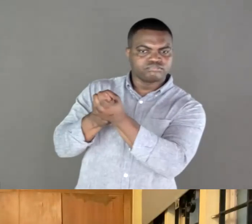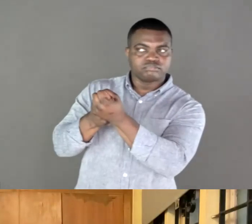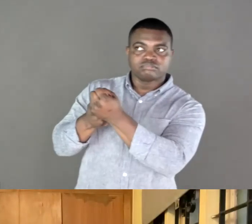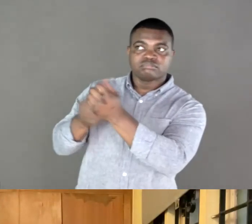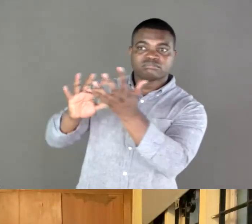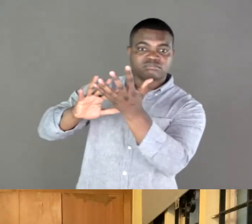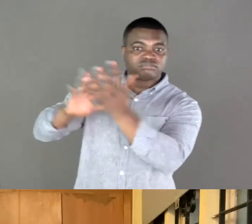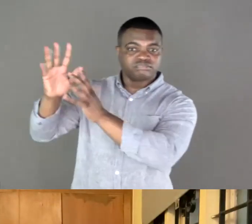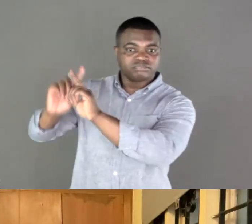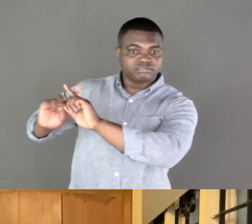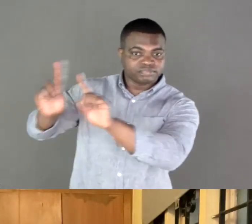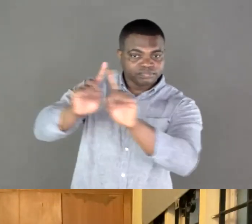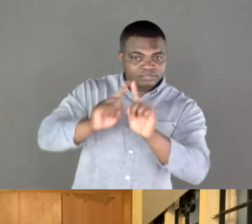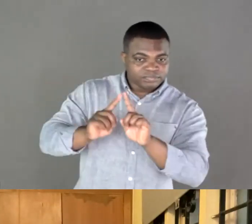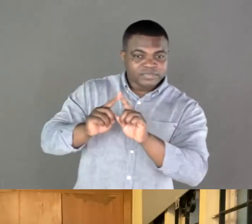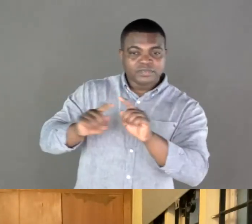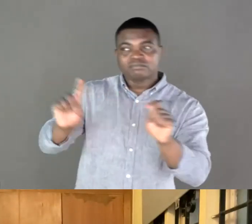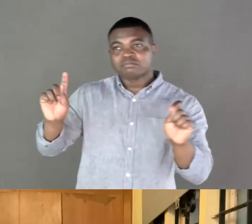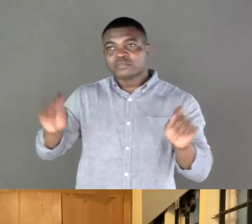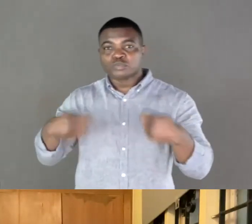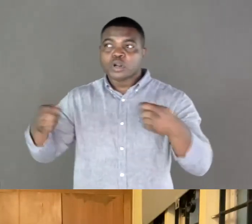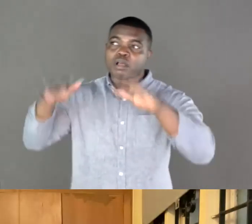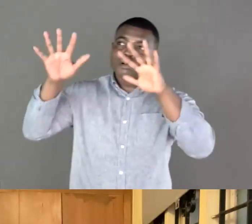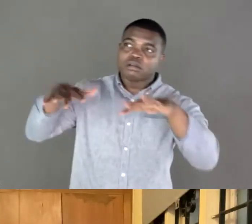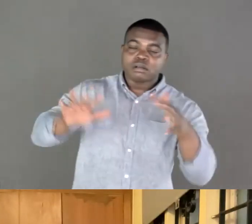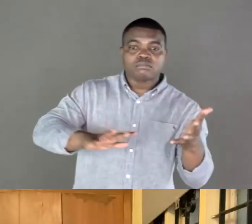building this community of practice around inclusive humanitarian action among OPDs,